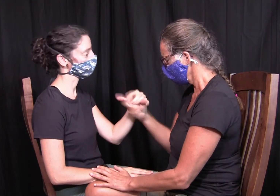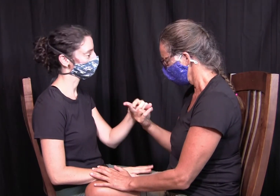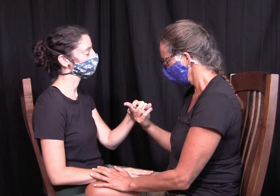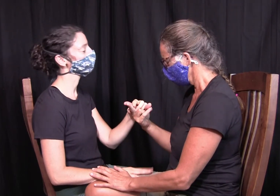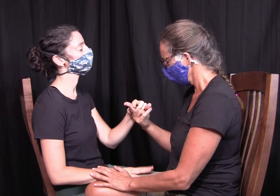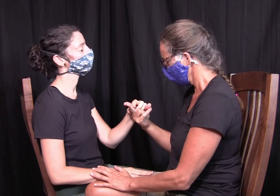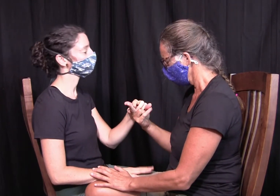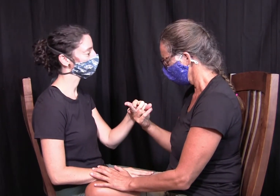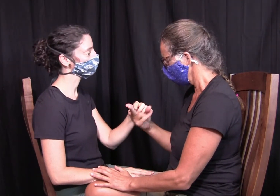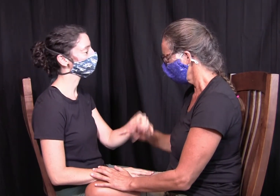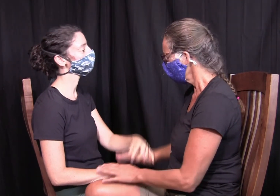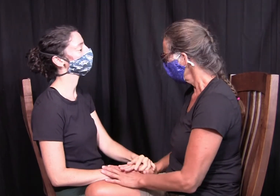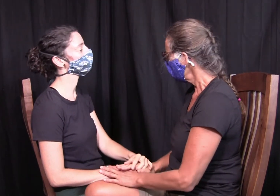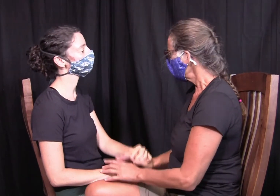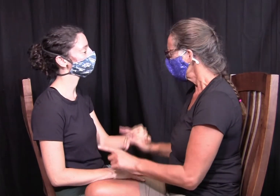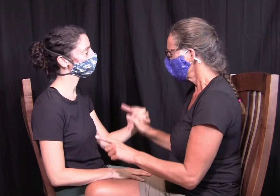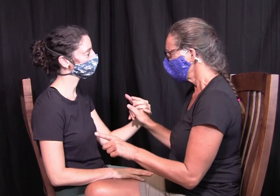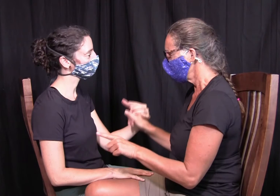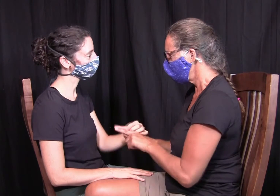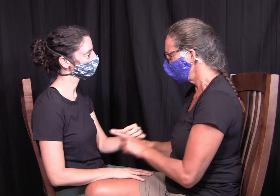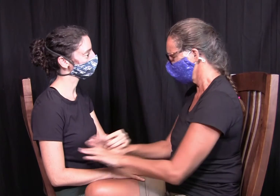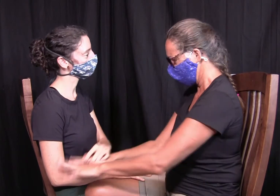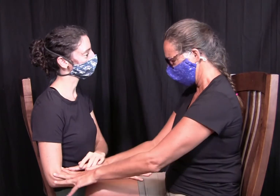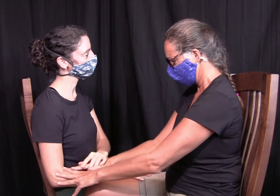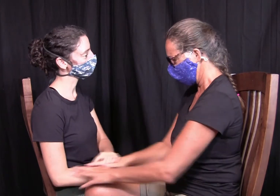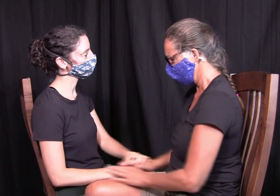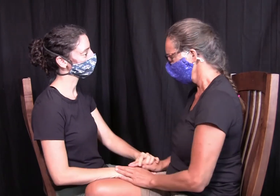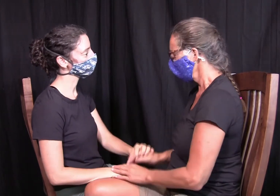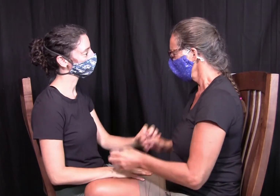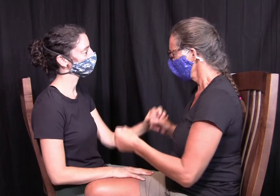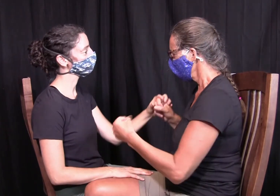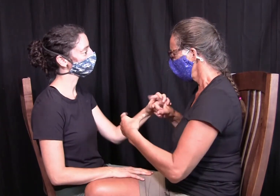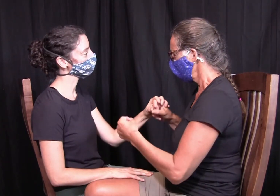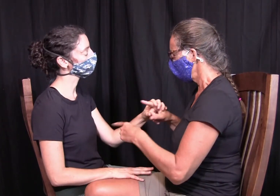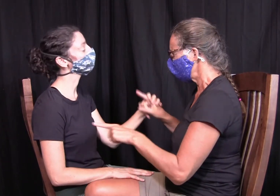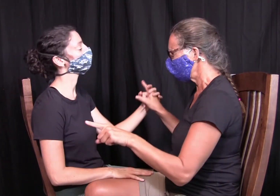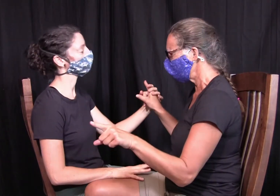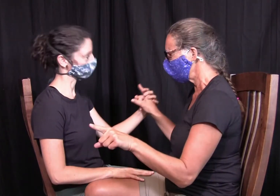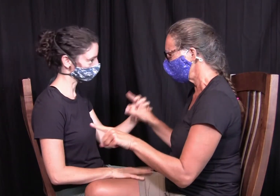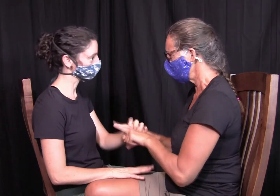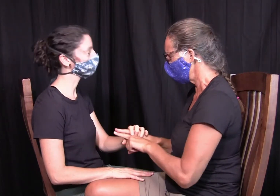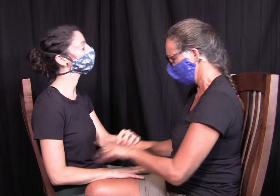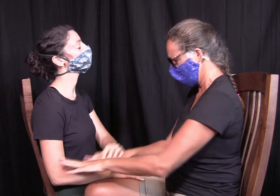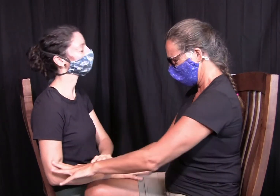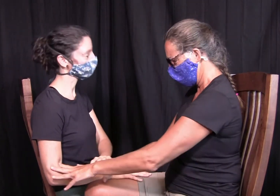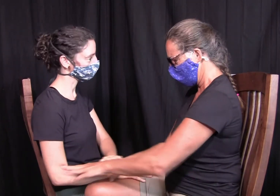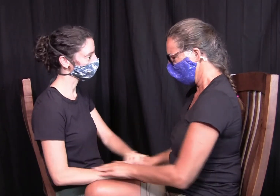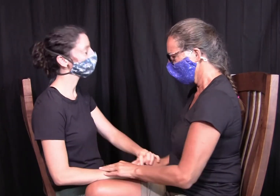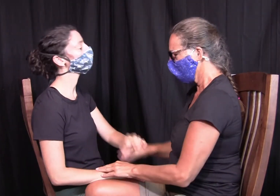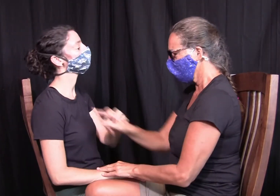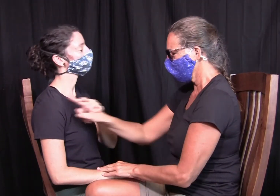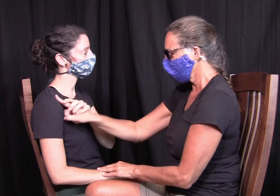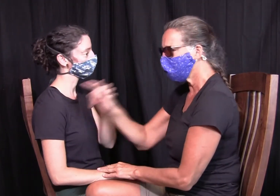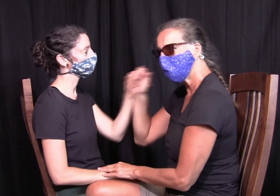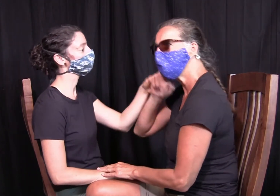through the back and forth flow of communication. When we are all in touch together, we can all similarly feel the energy of a response